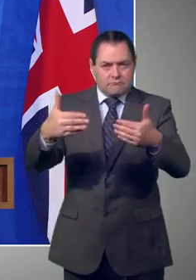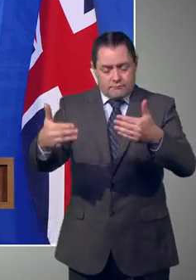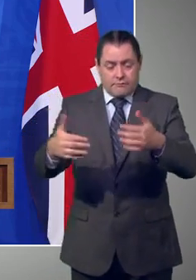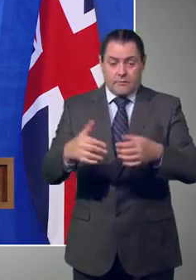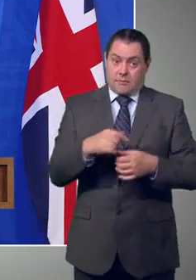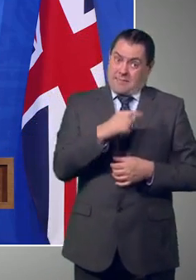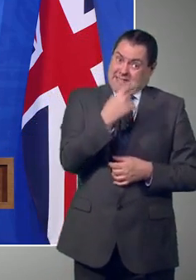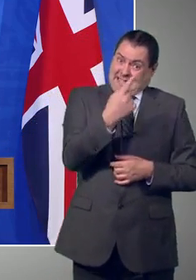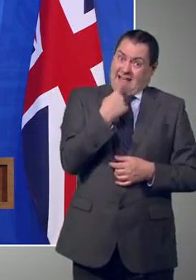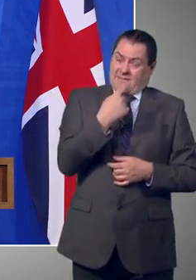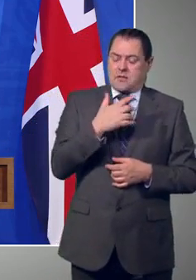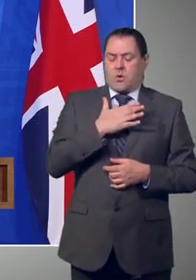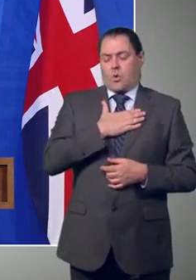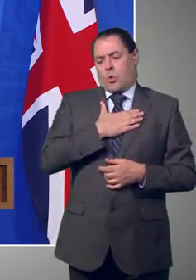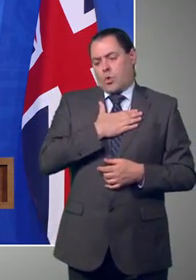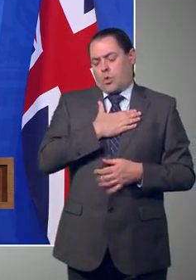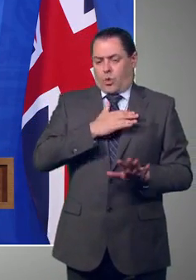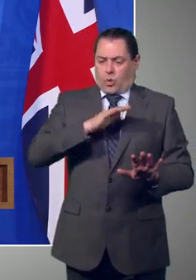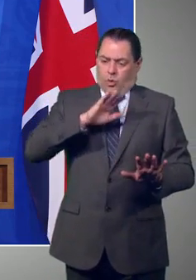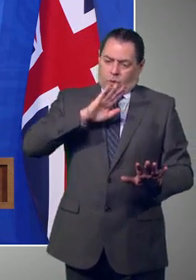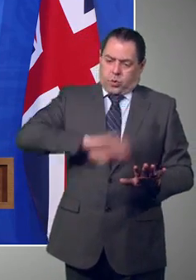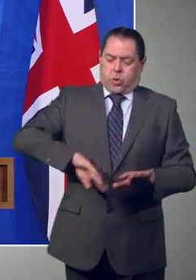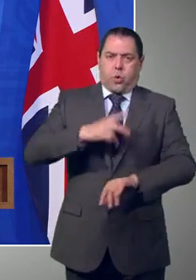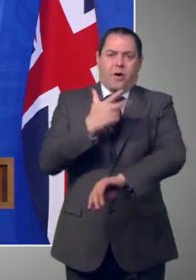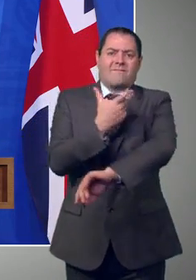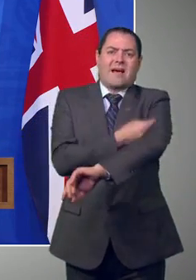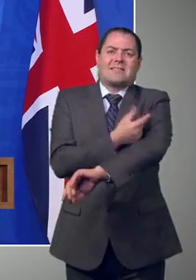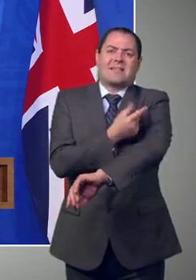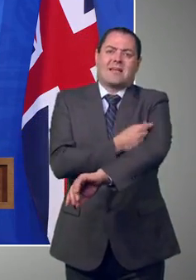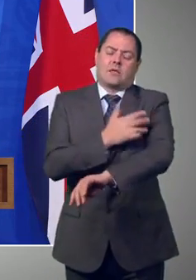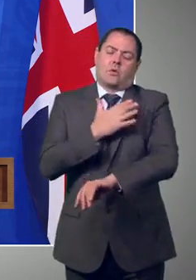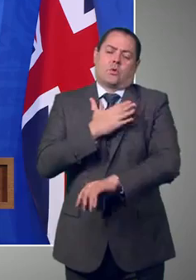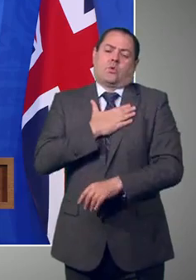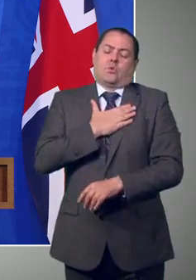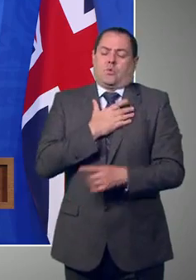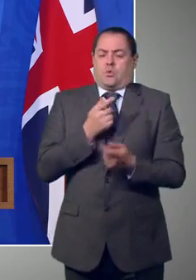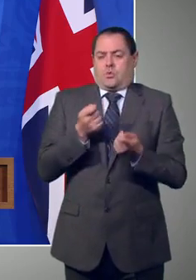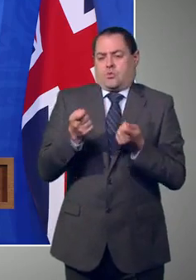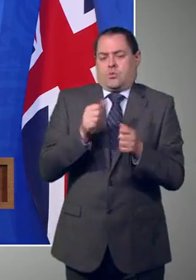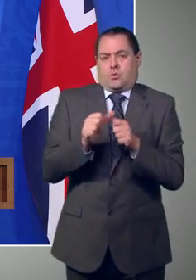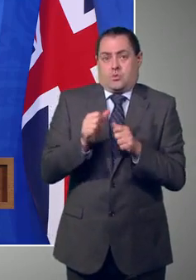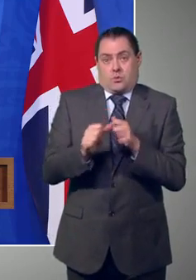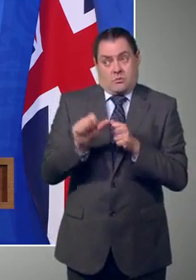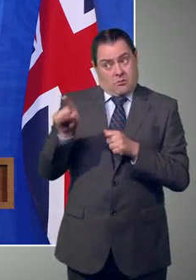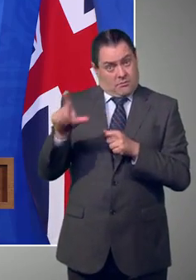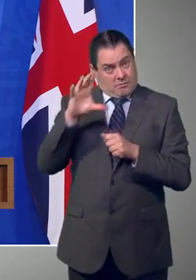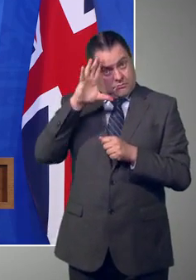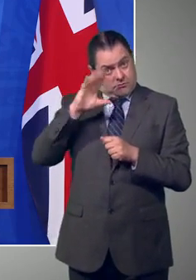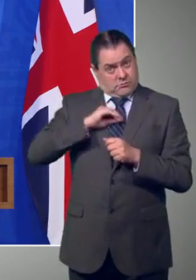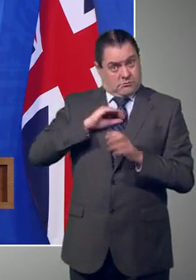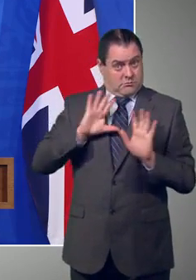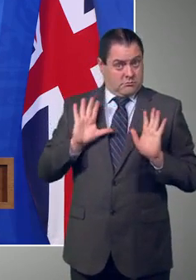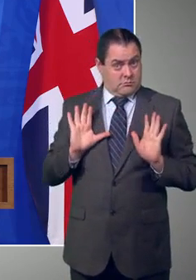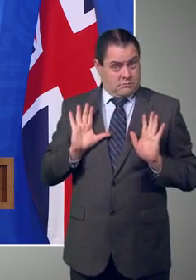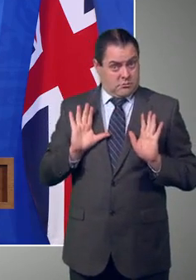vaccine so. Ask people to come